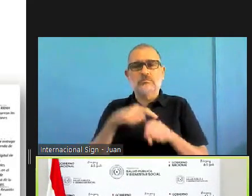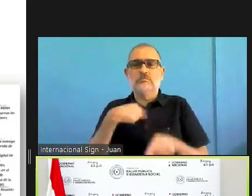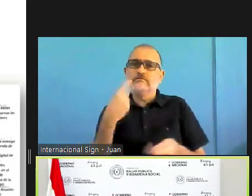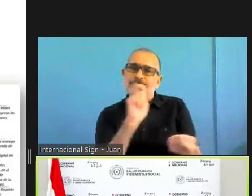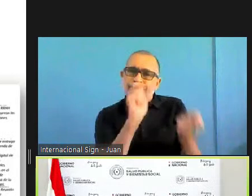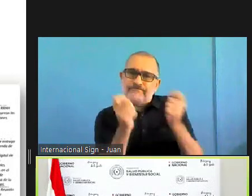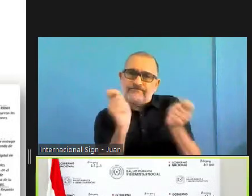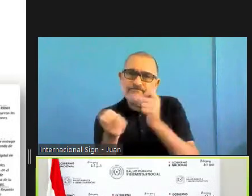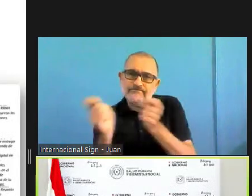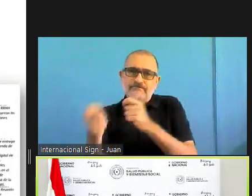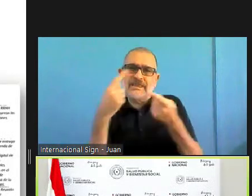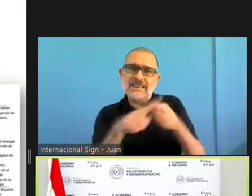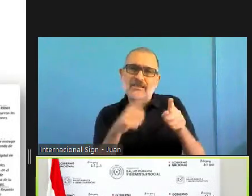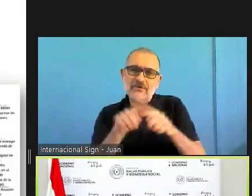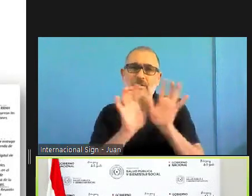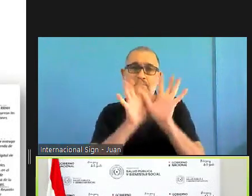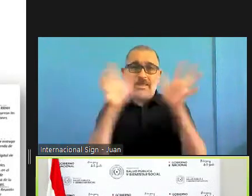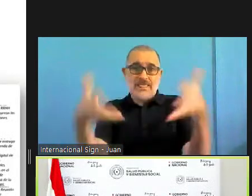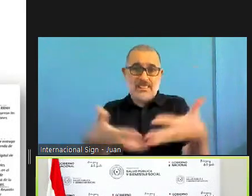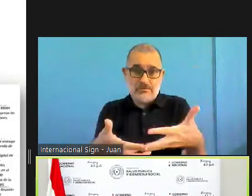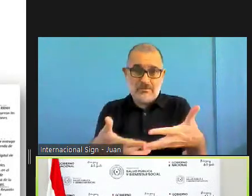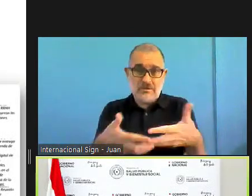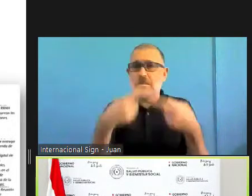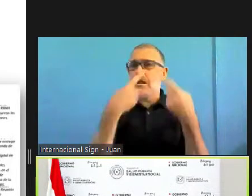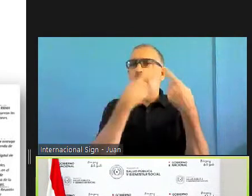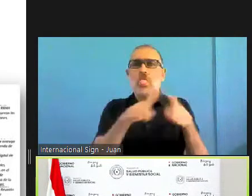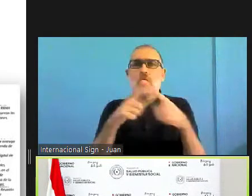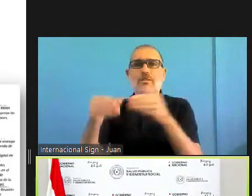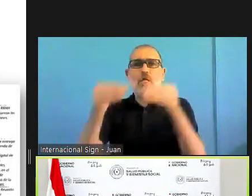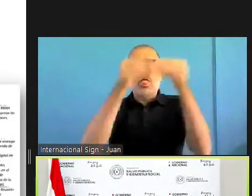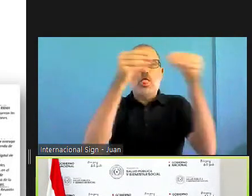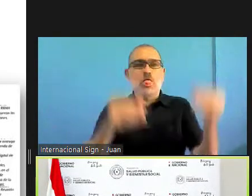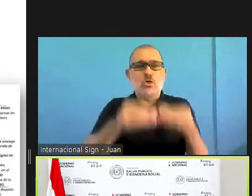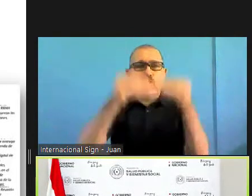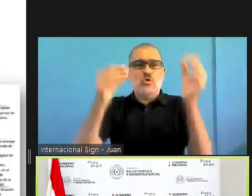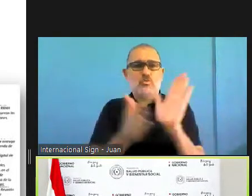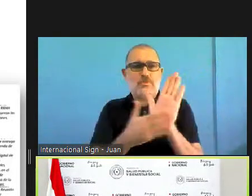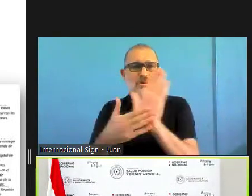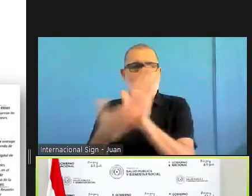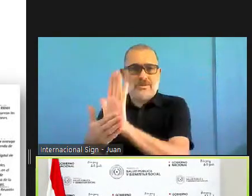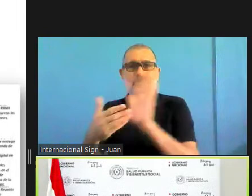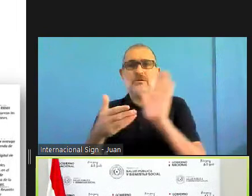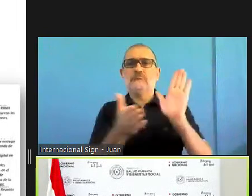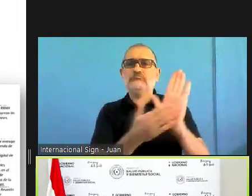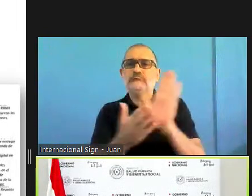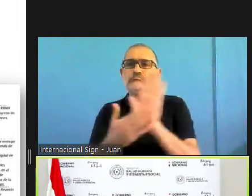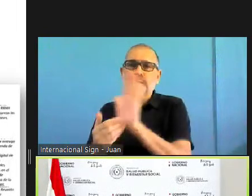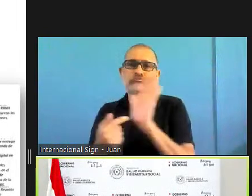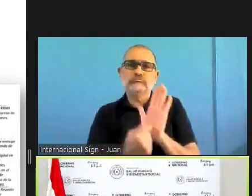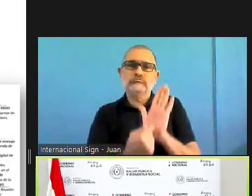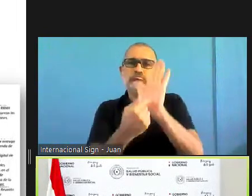the health service . And to use telemedicine to the extent possible, for example.